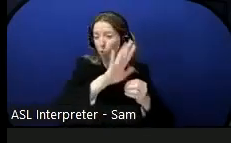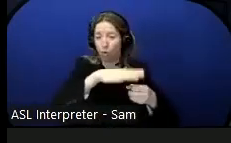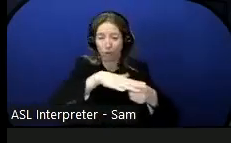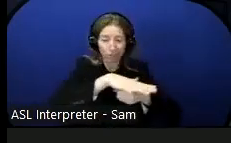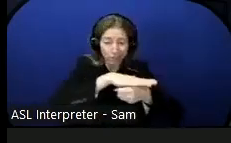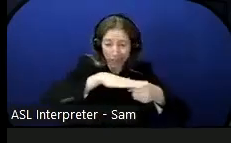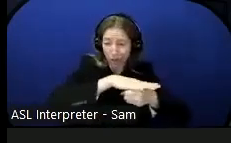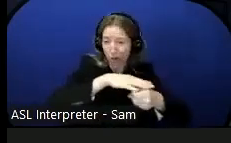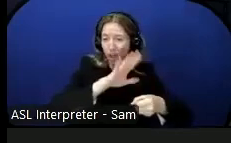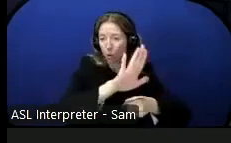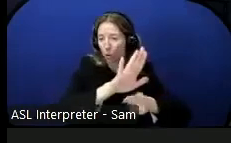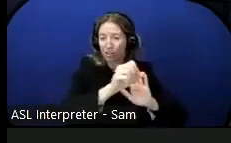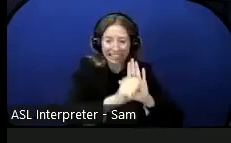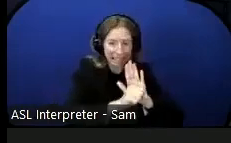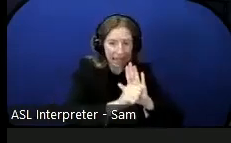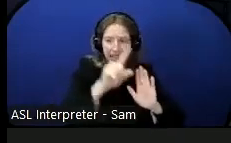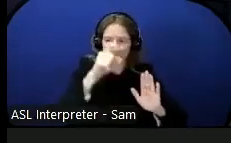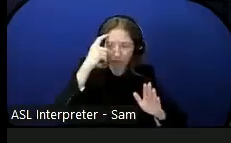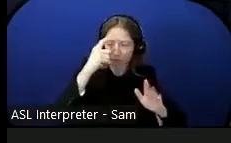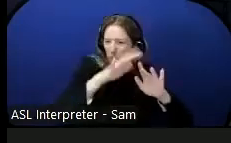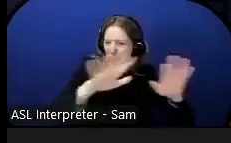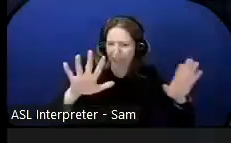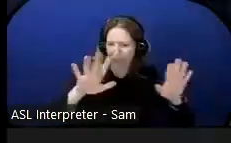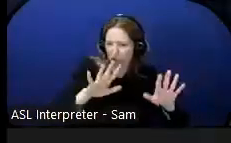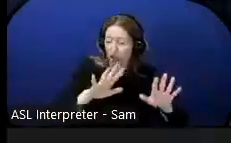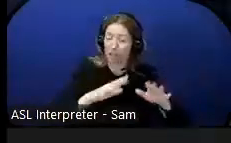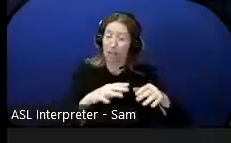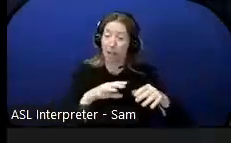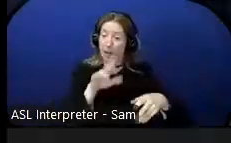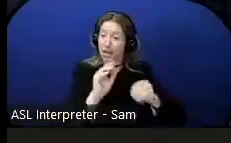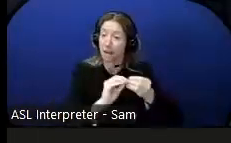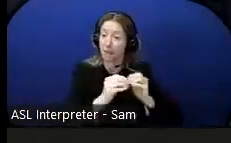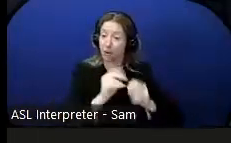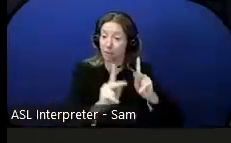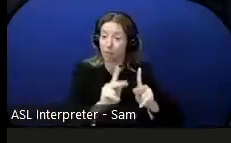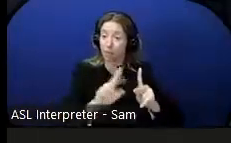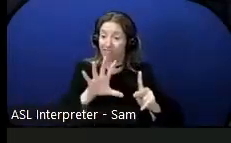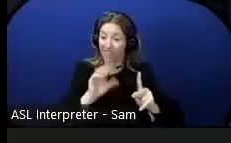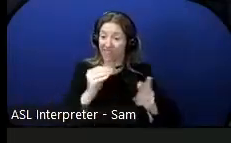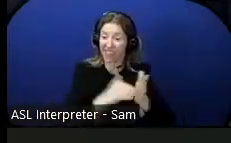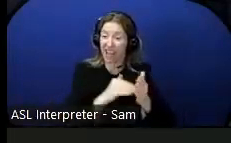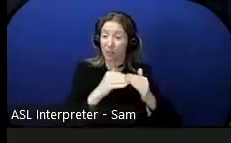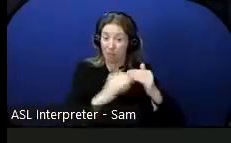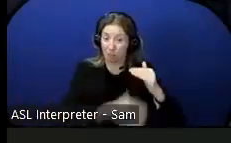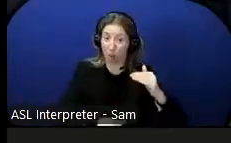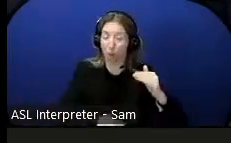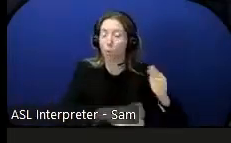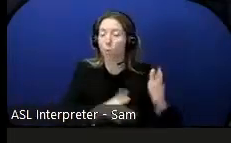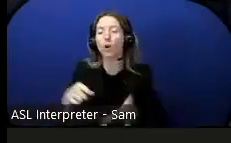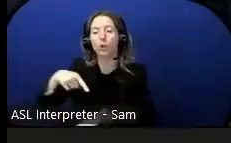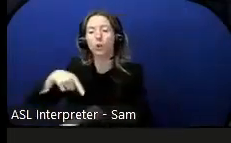2027, sorry. Special district governments is April 26, 2027.